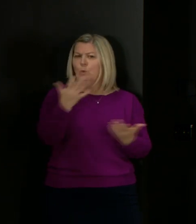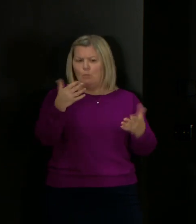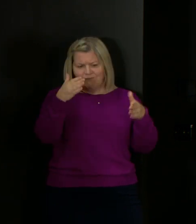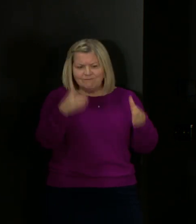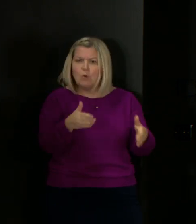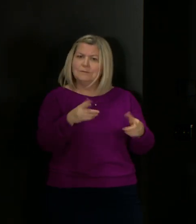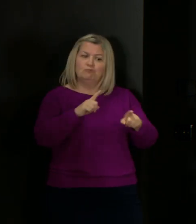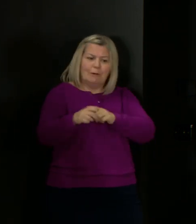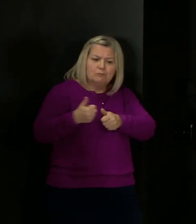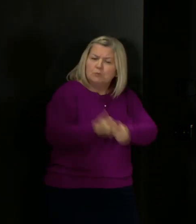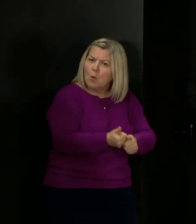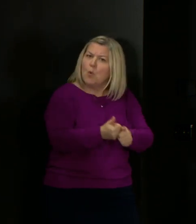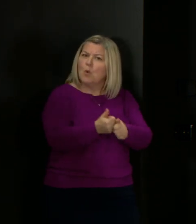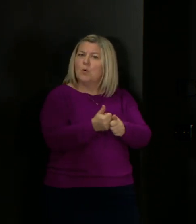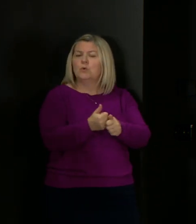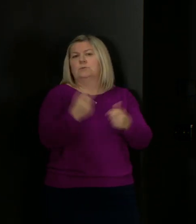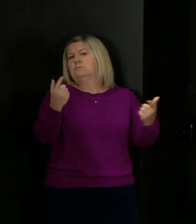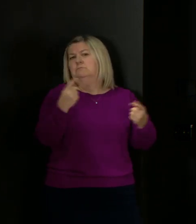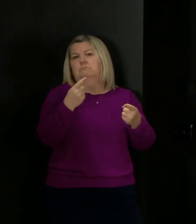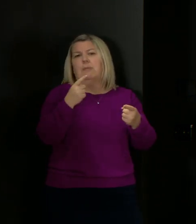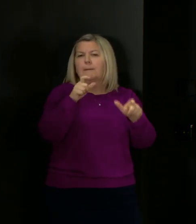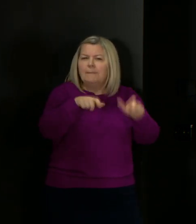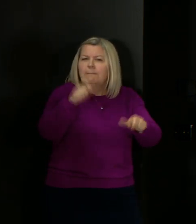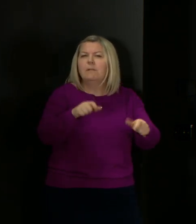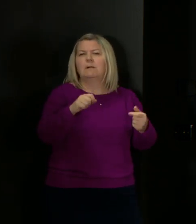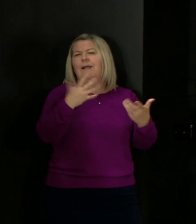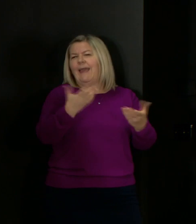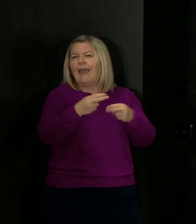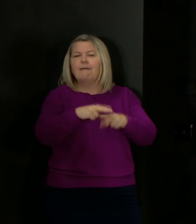some specific care options like ventilation are of low benefit or do not